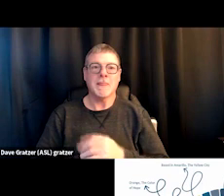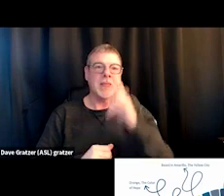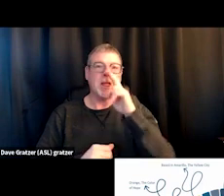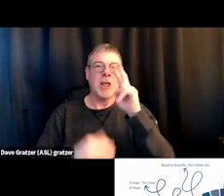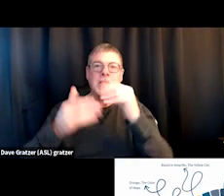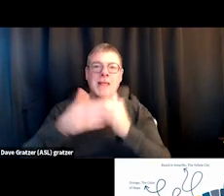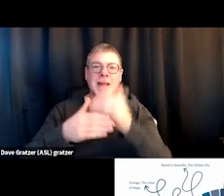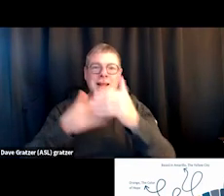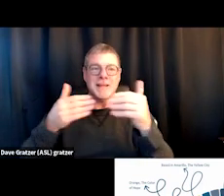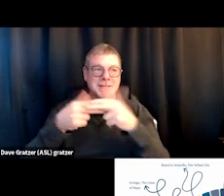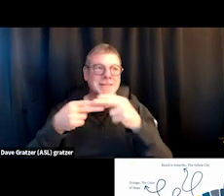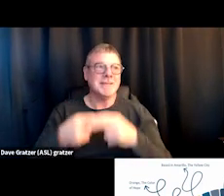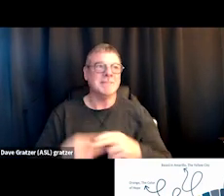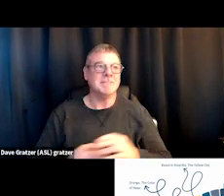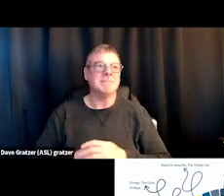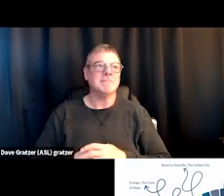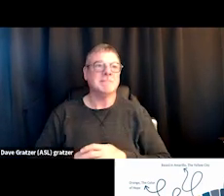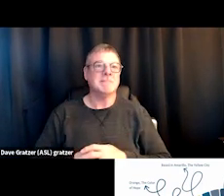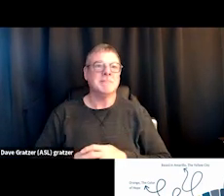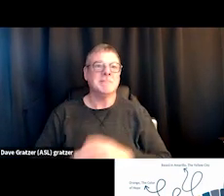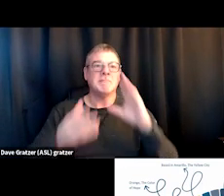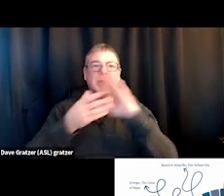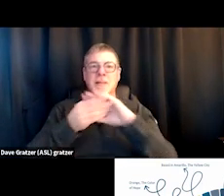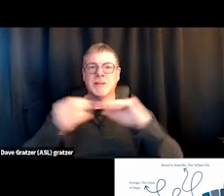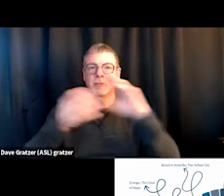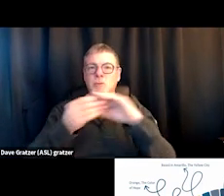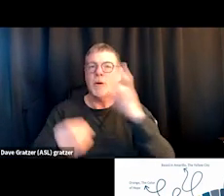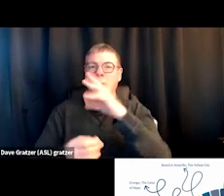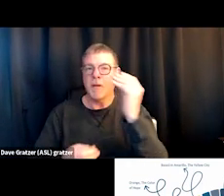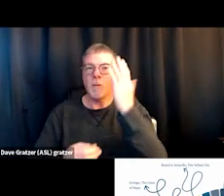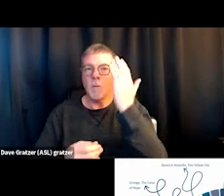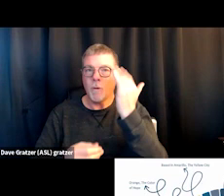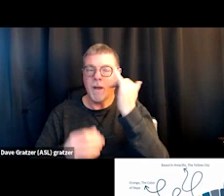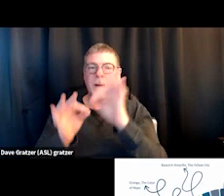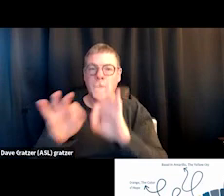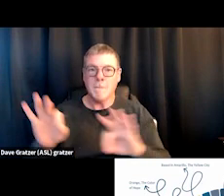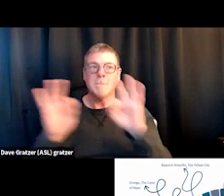I'll tell you a little bit about the story and why it was important to seek out this partnership.